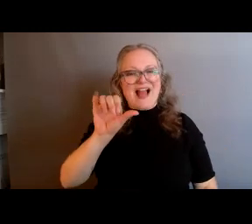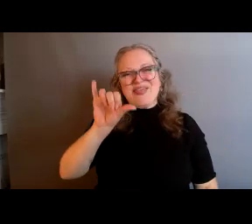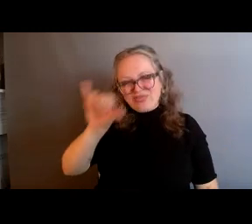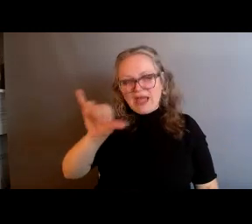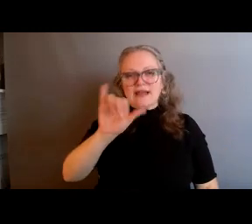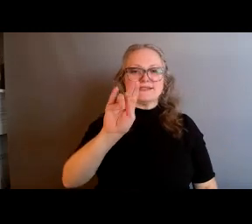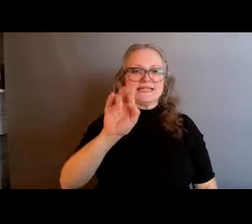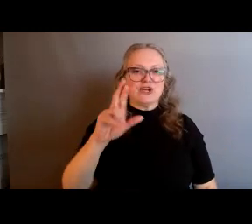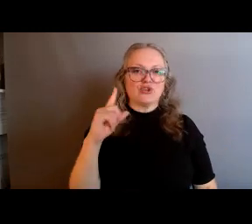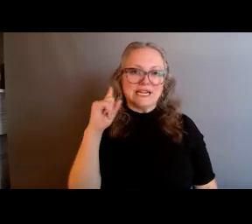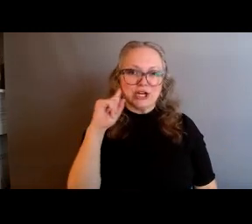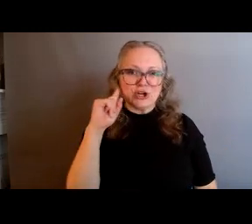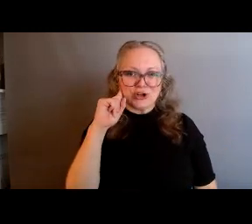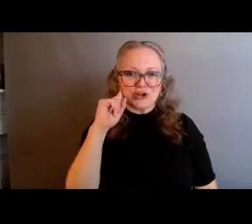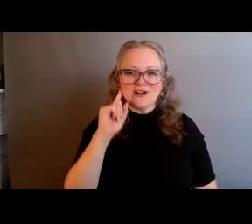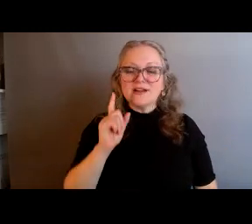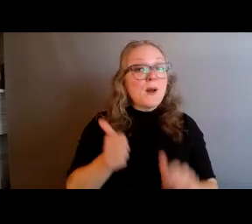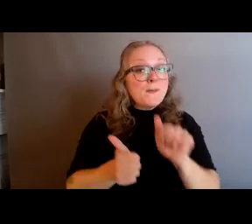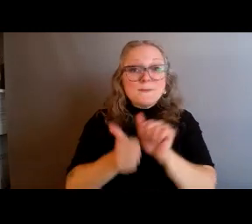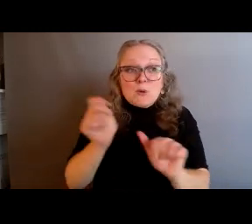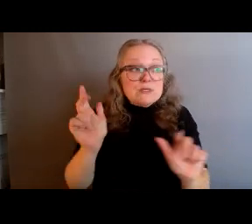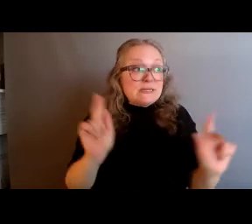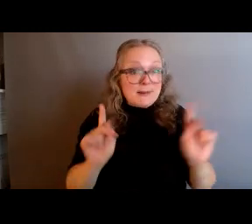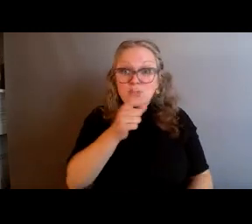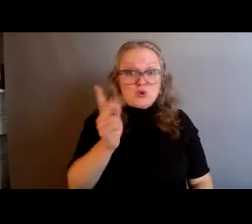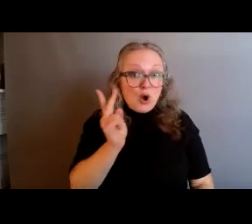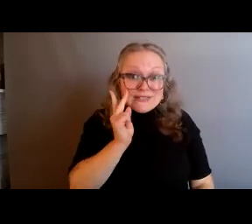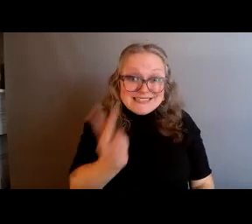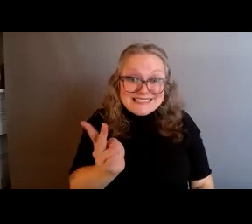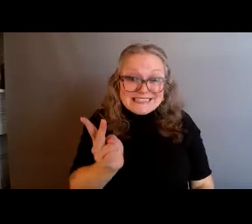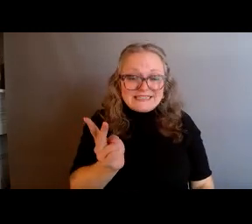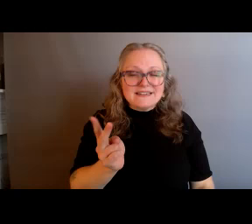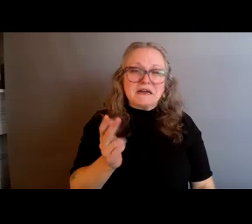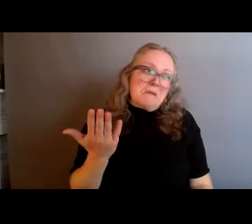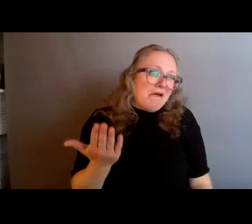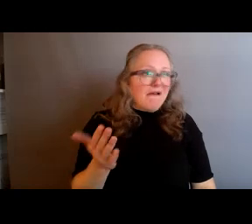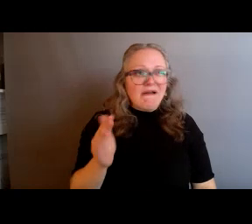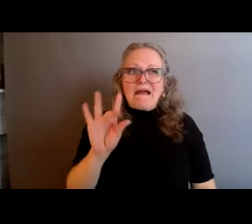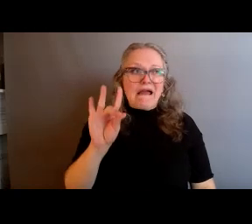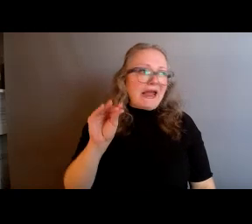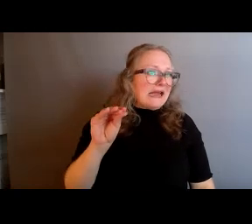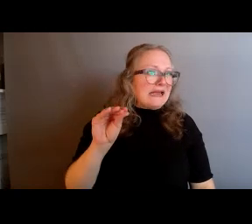and that's most of the people that you all see, probably 8075 to 80% of them.